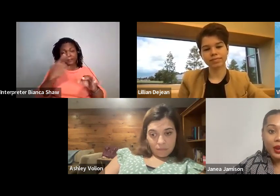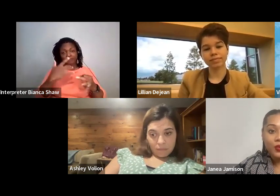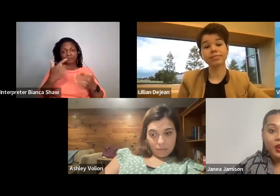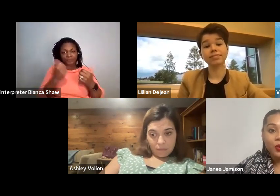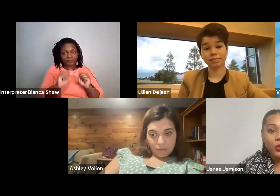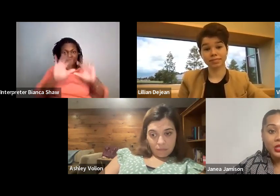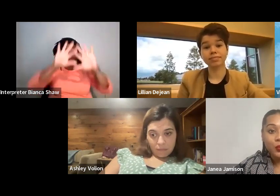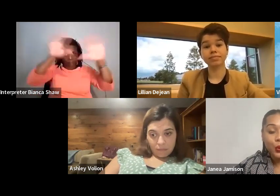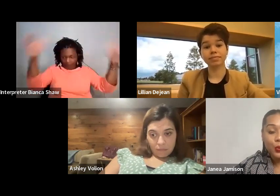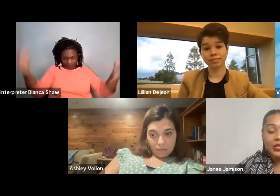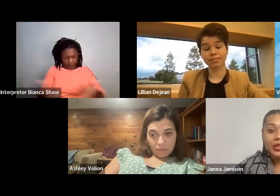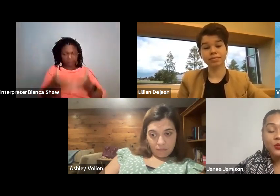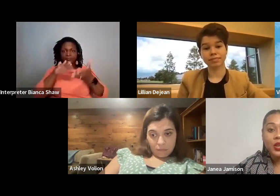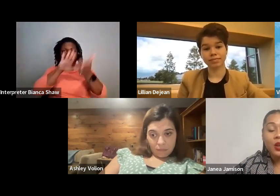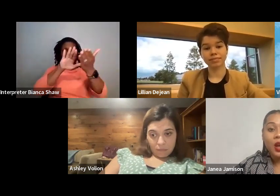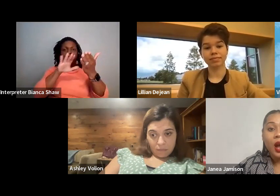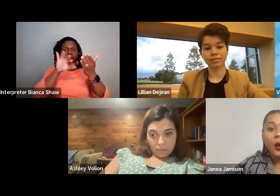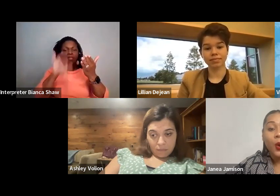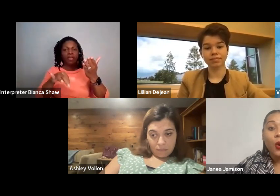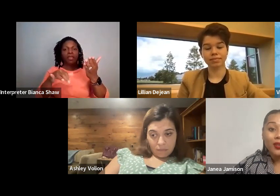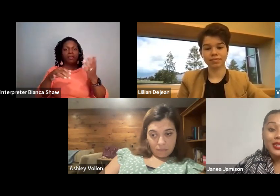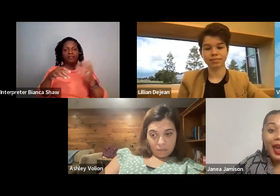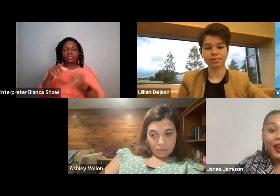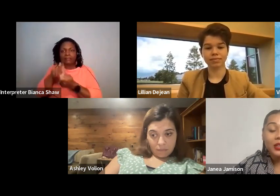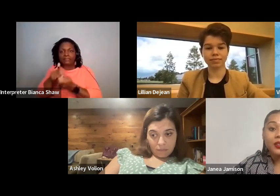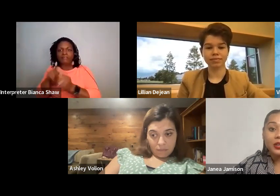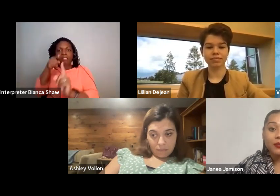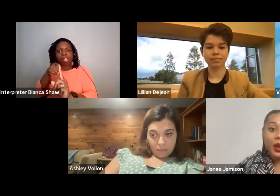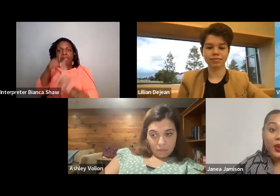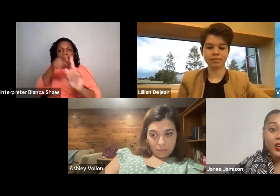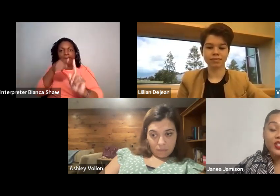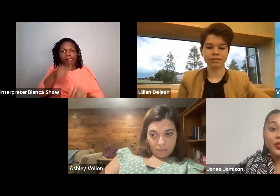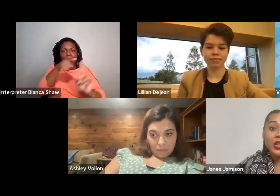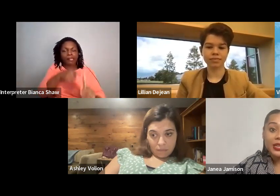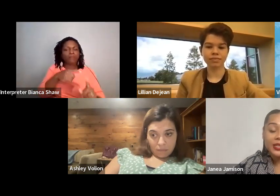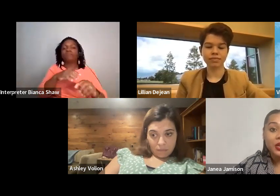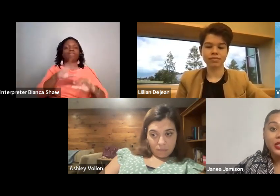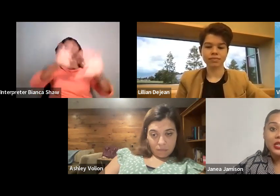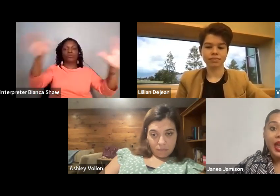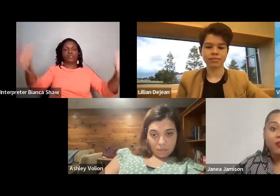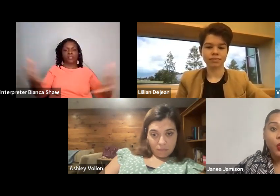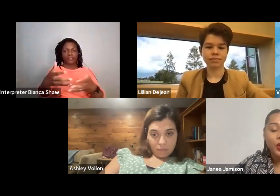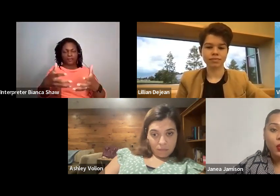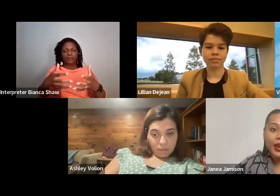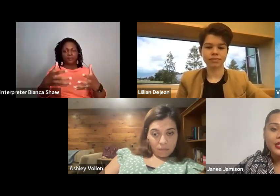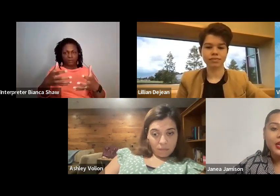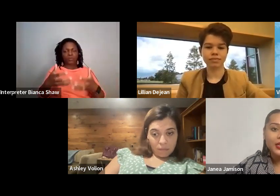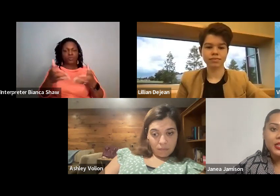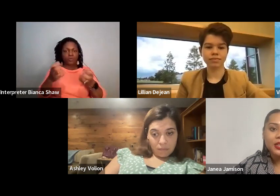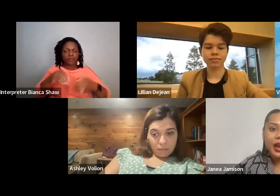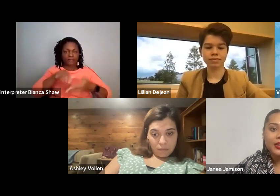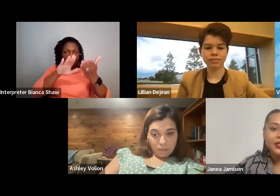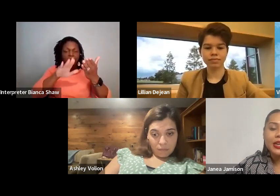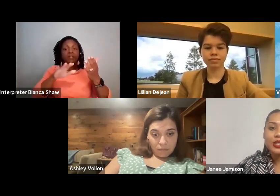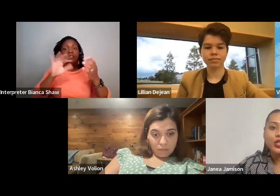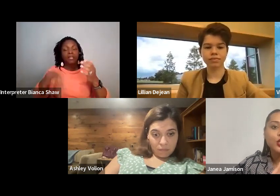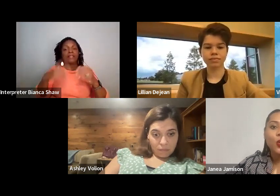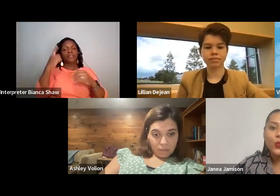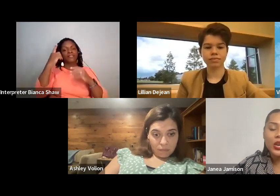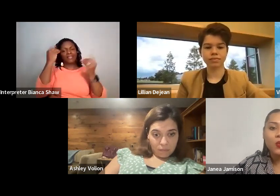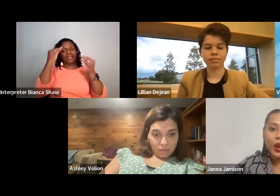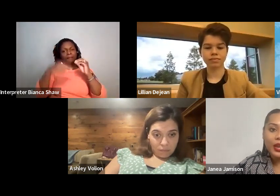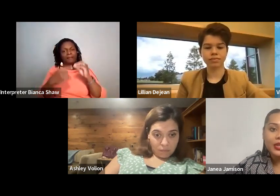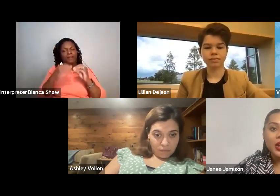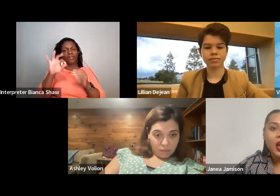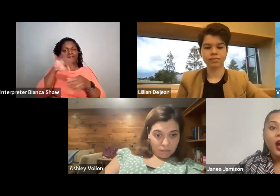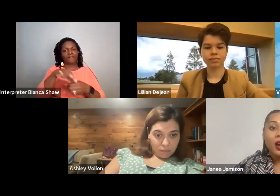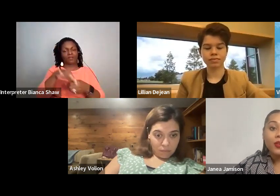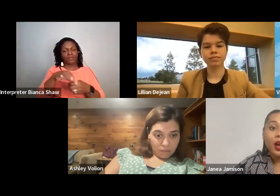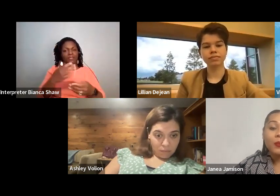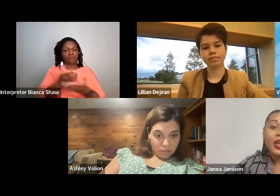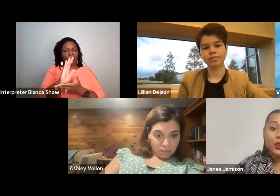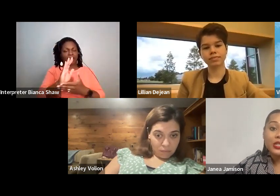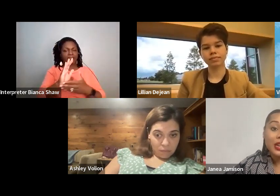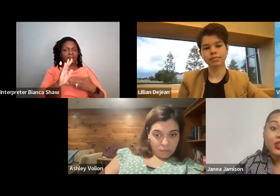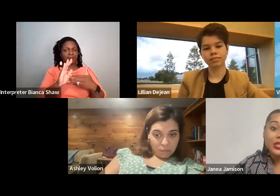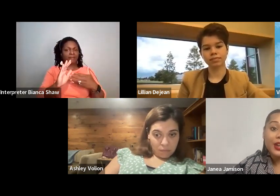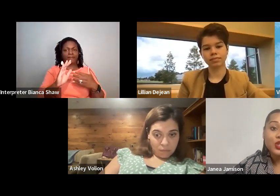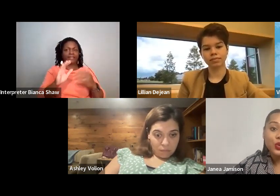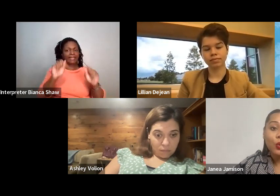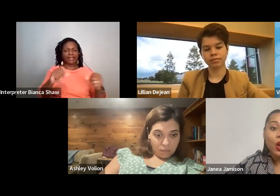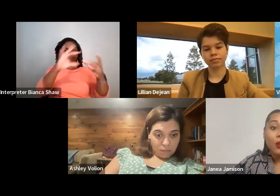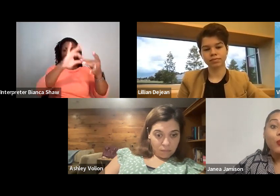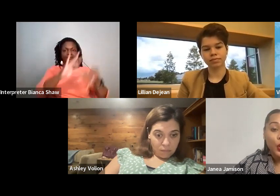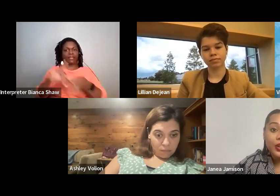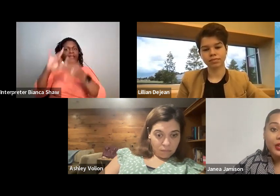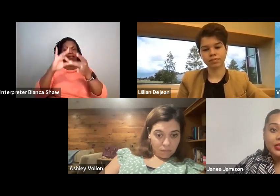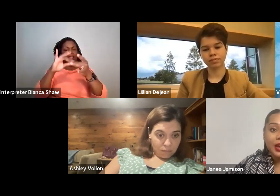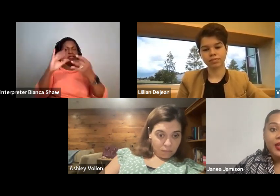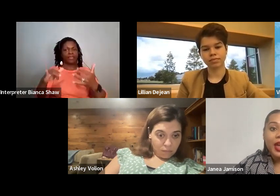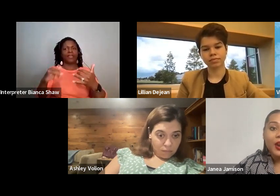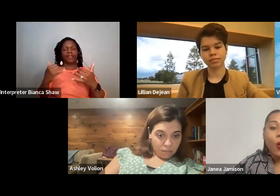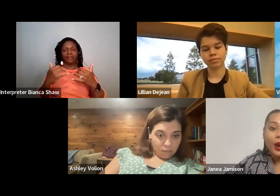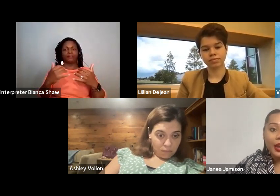We think of holistic approaches as we are tackling the different barriers with the assessibility and voting rights, and connecting the dots in so many ways of intersectional burdens that are in